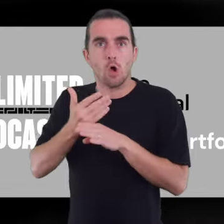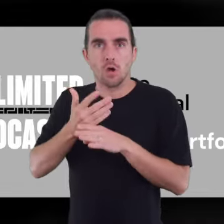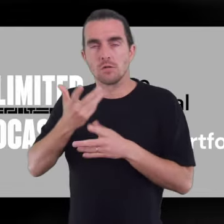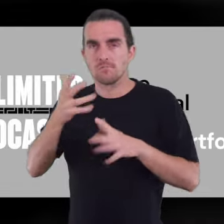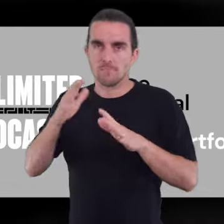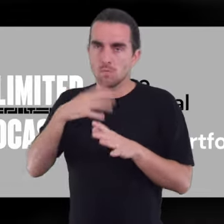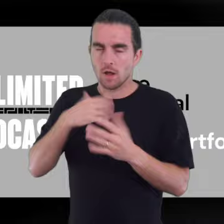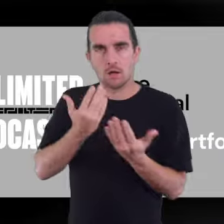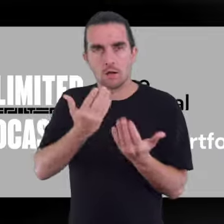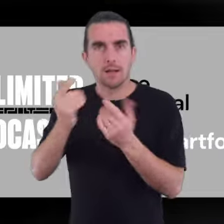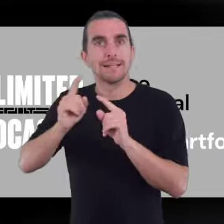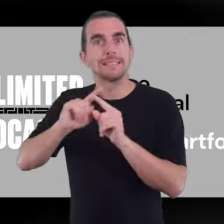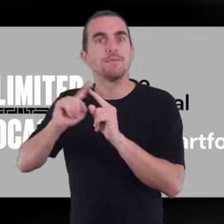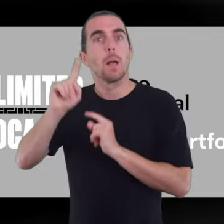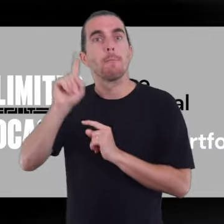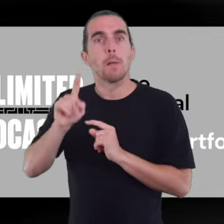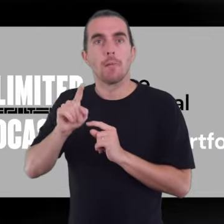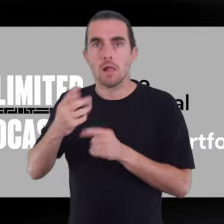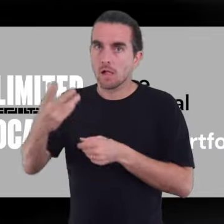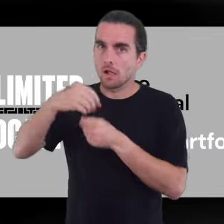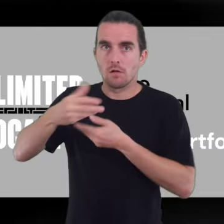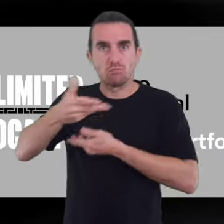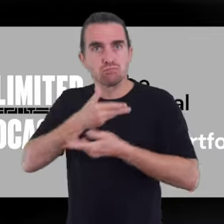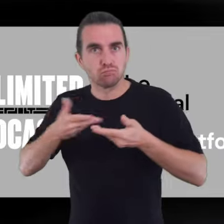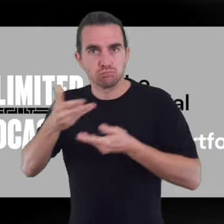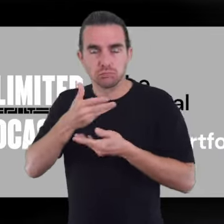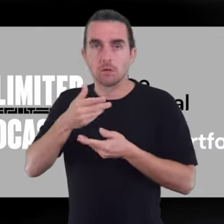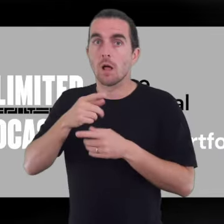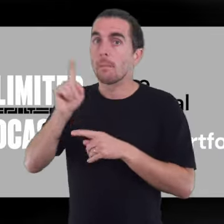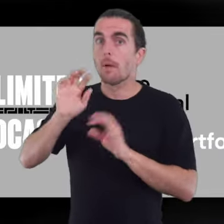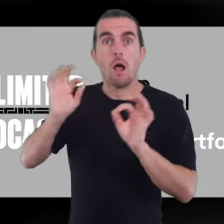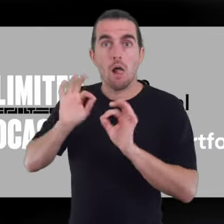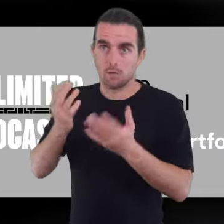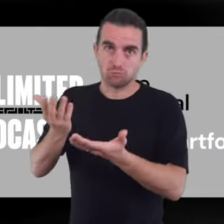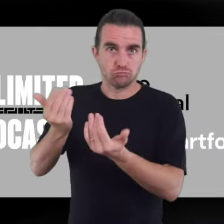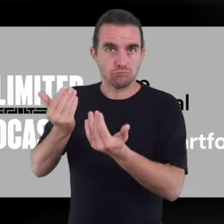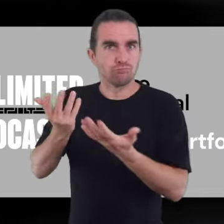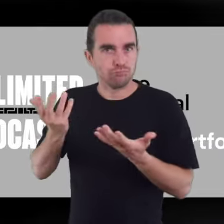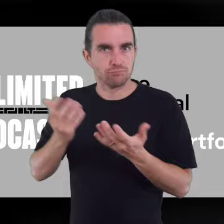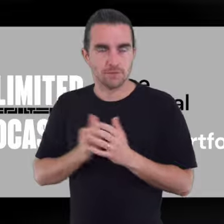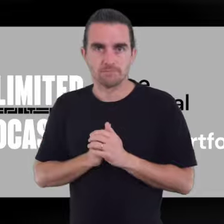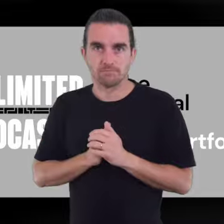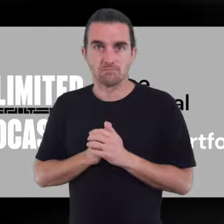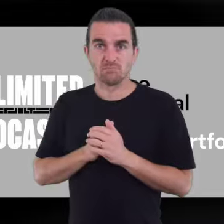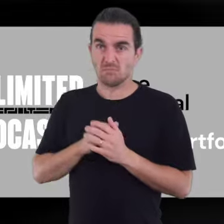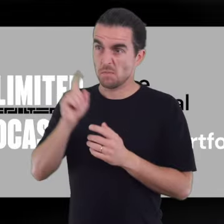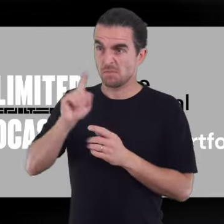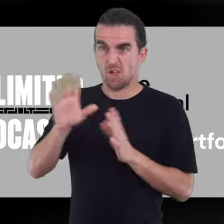were about inviting different people into the conversation, those people that aren't, yeah, that wouldn't normally be invited,